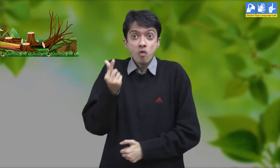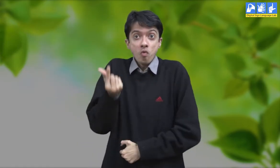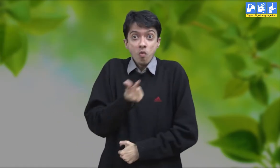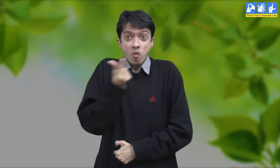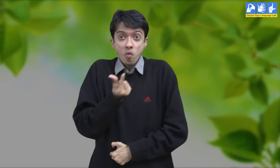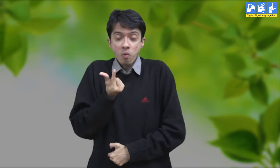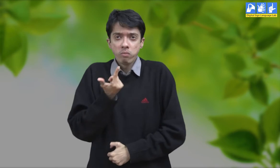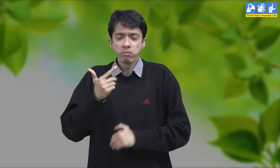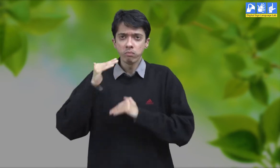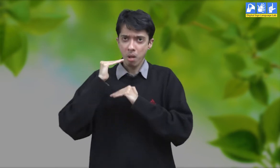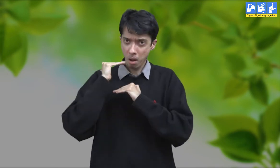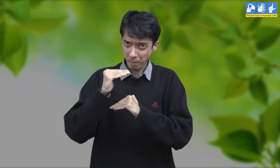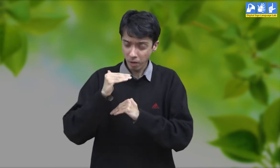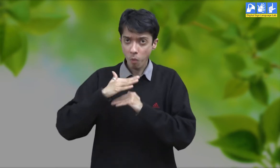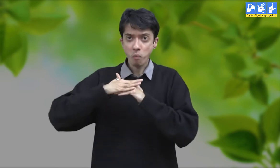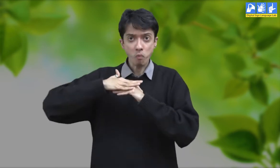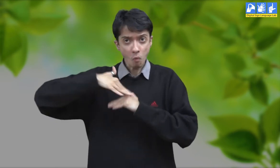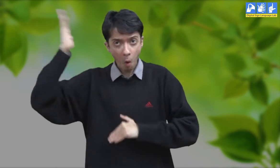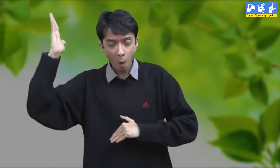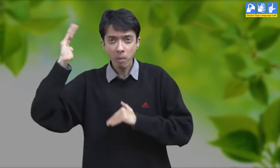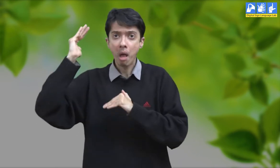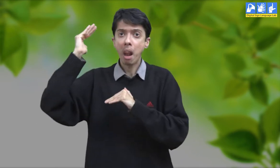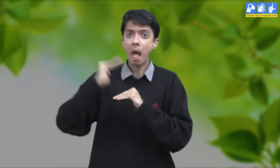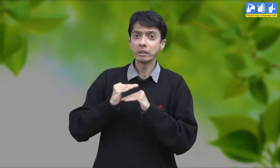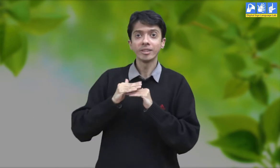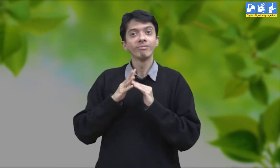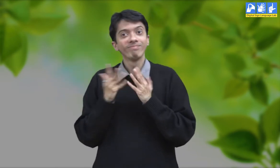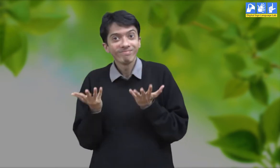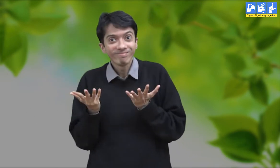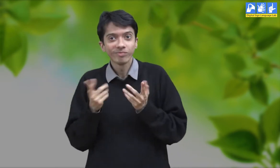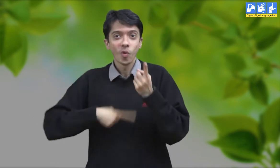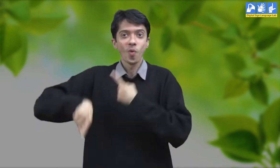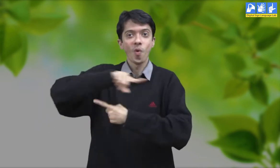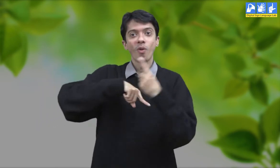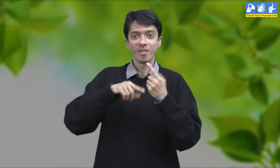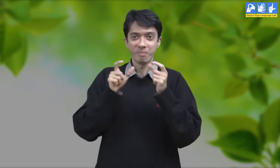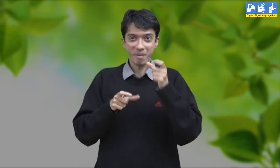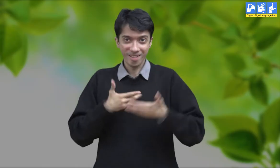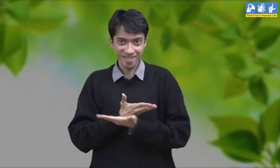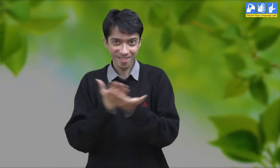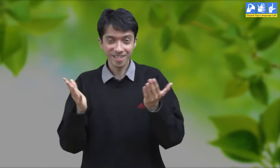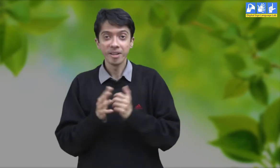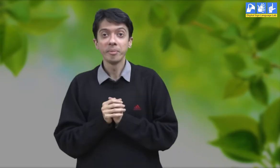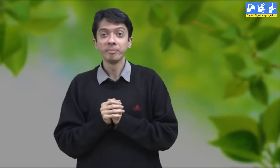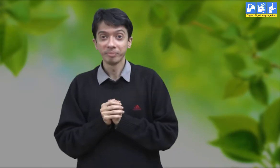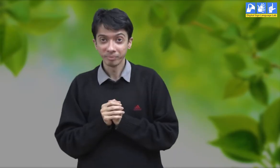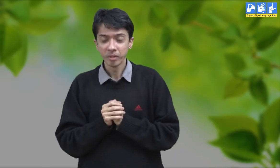So we must think that how to use our natural resources. We should limit the use of these resources.